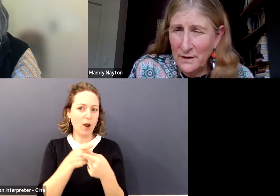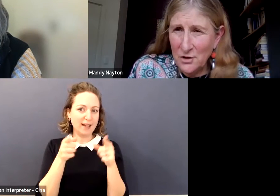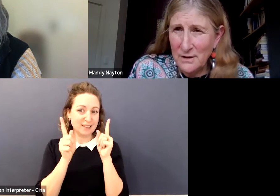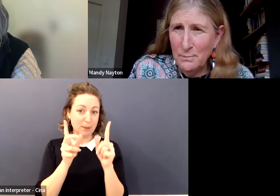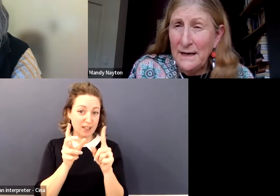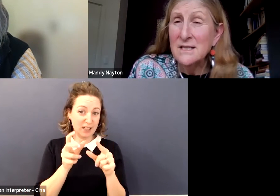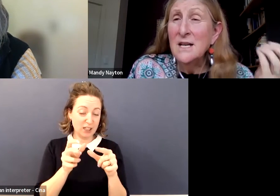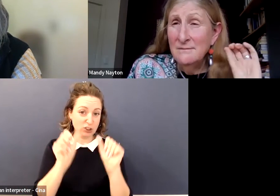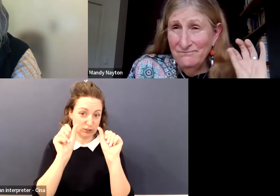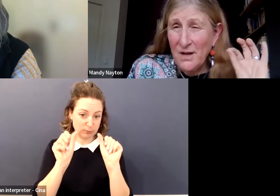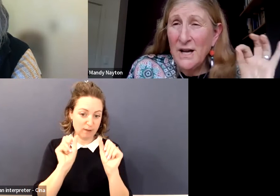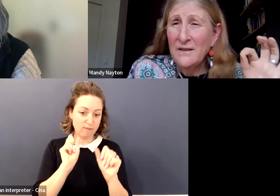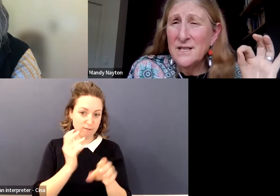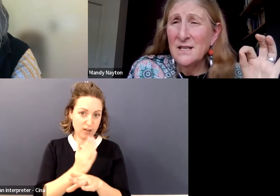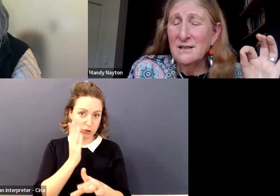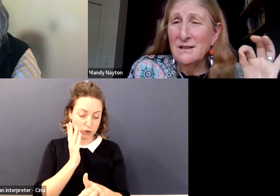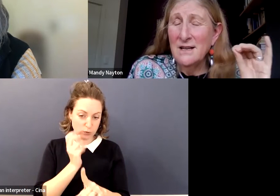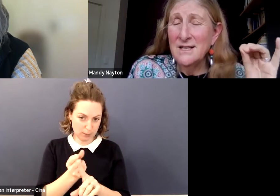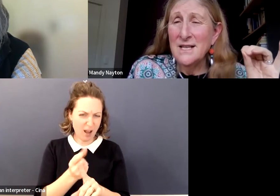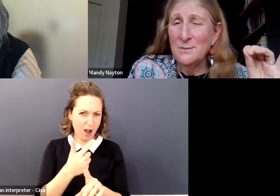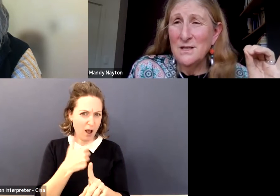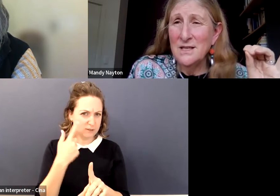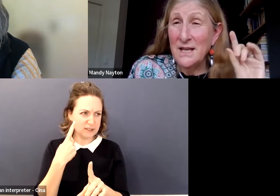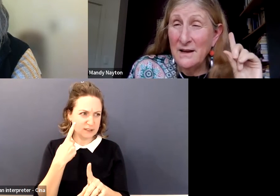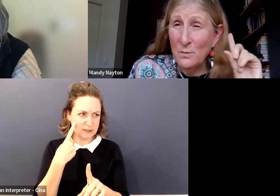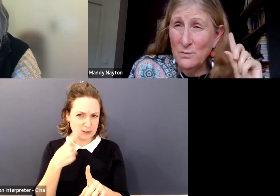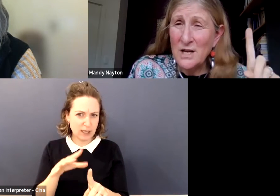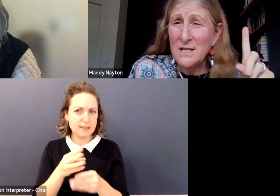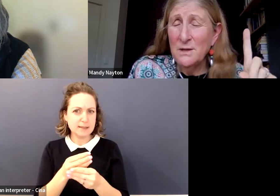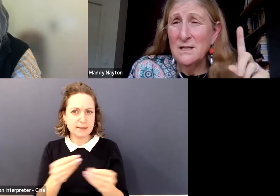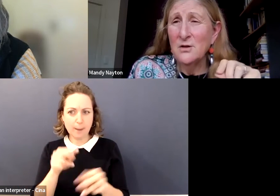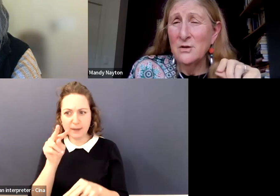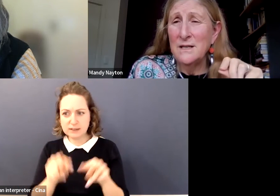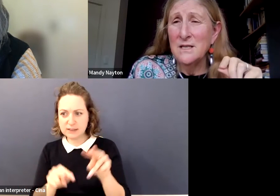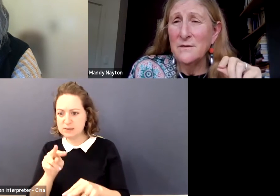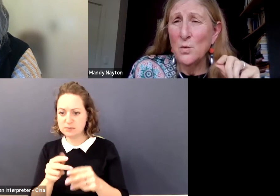functional impact, I have seen assessments that have just been done on the basis of a